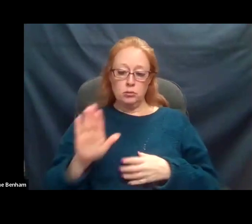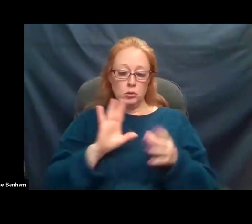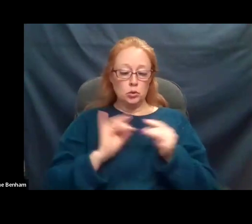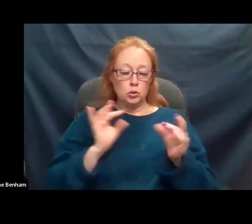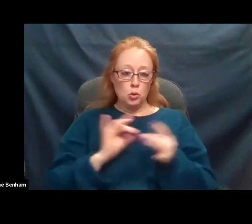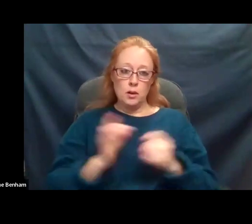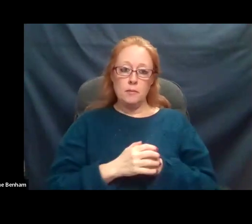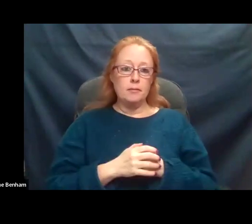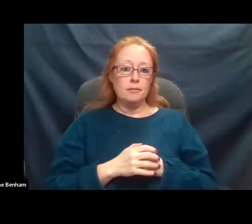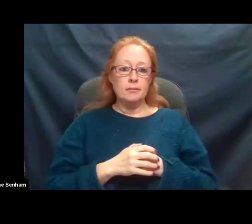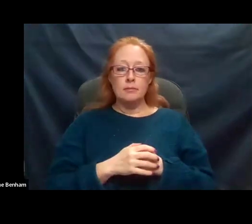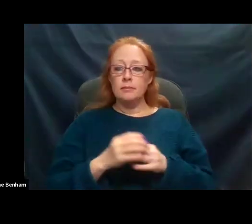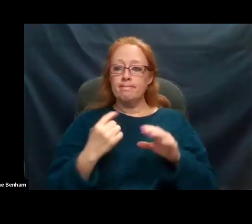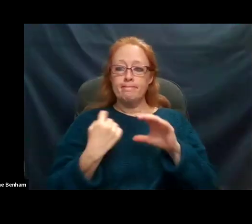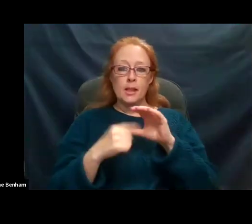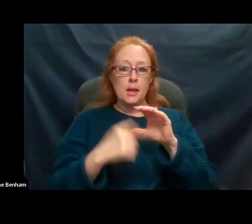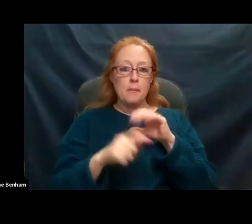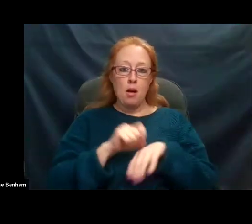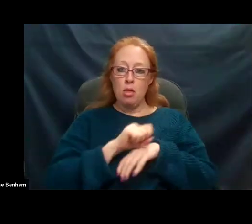So they hear that story.